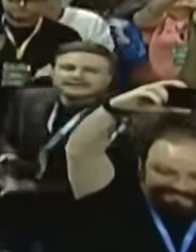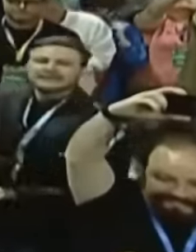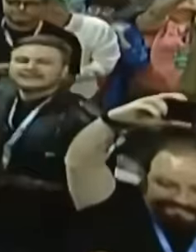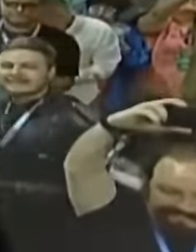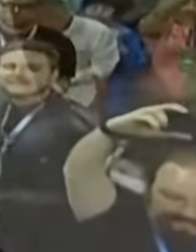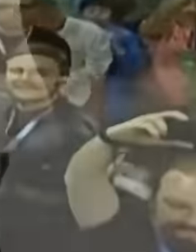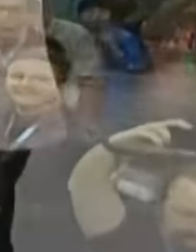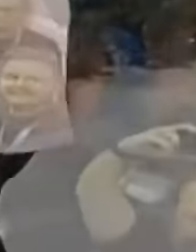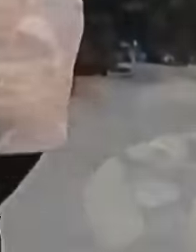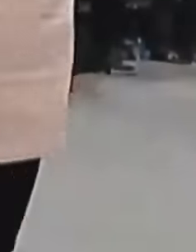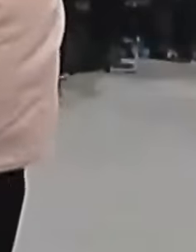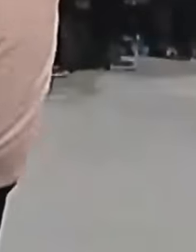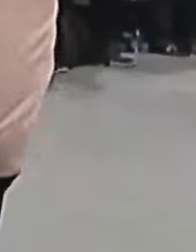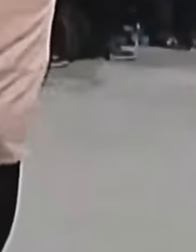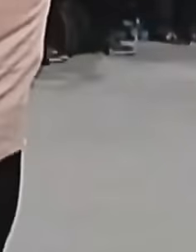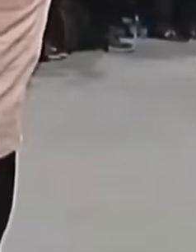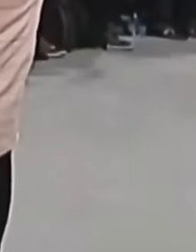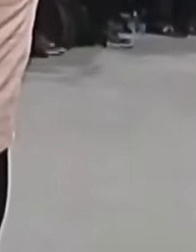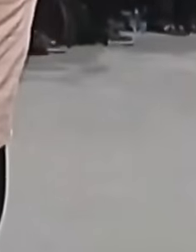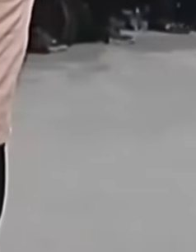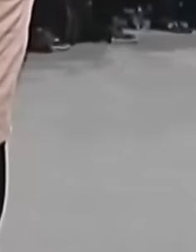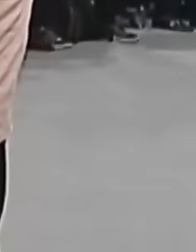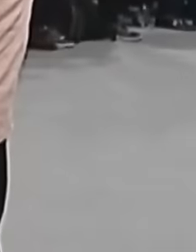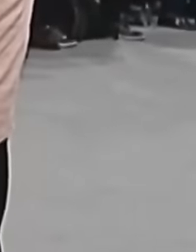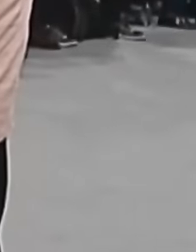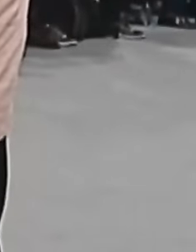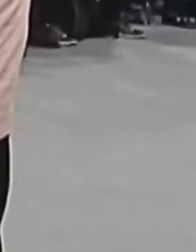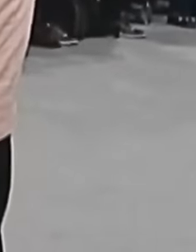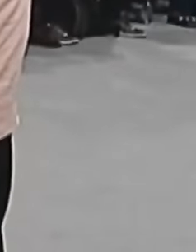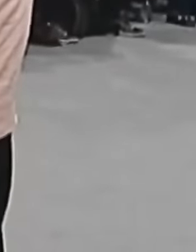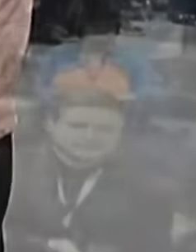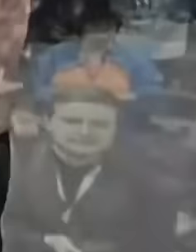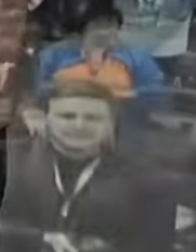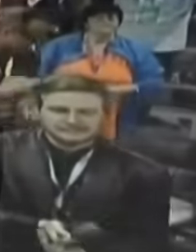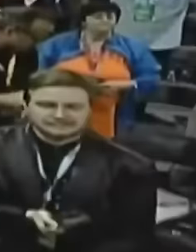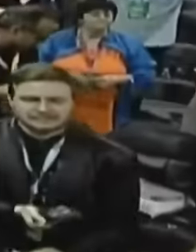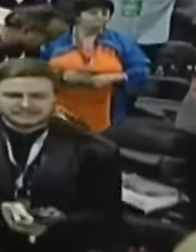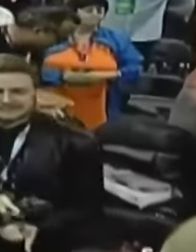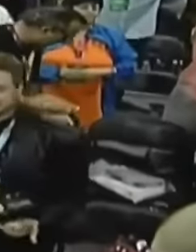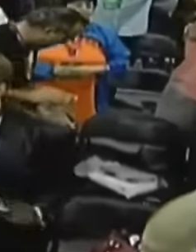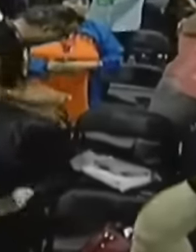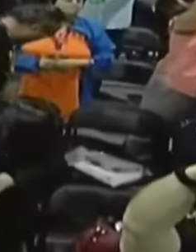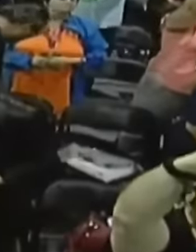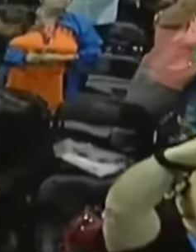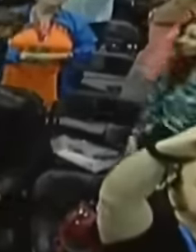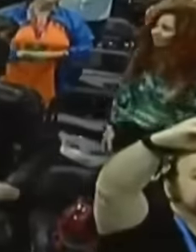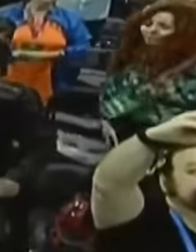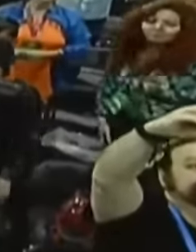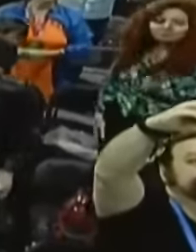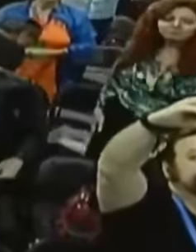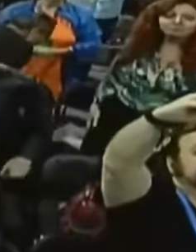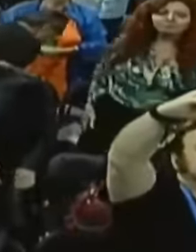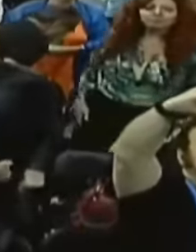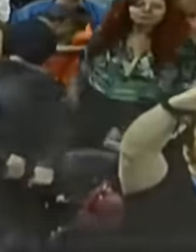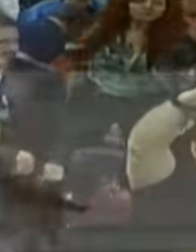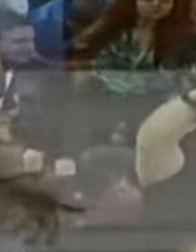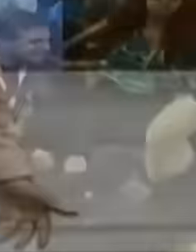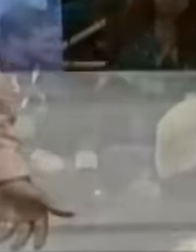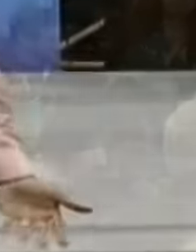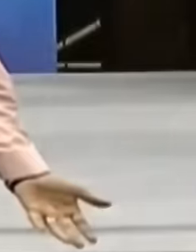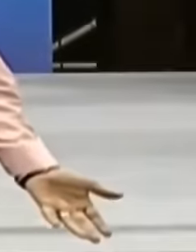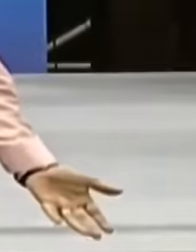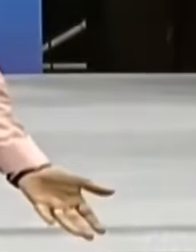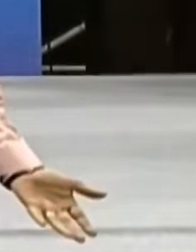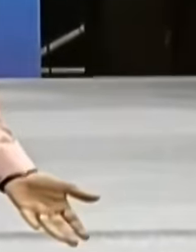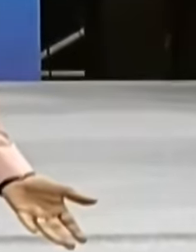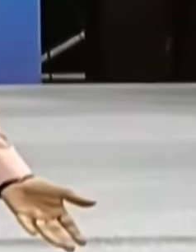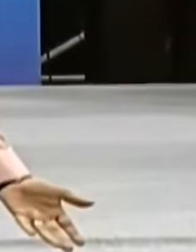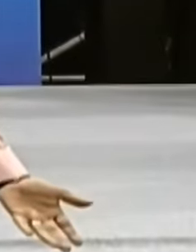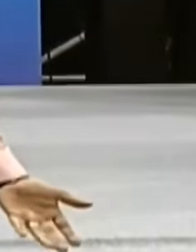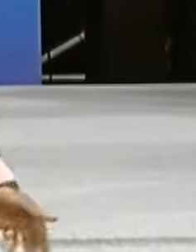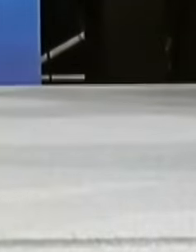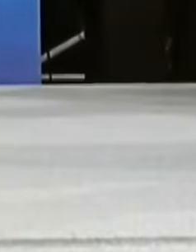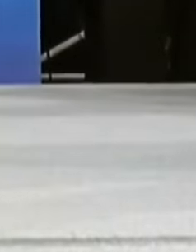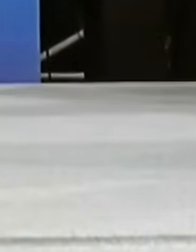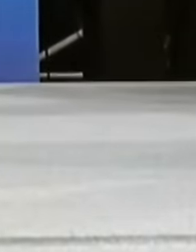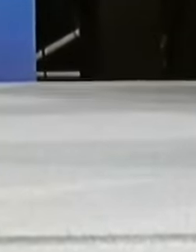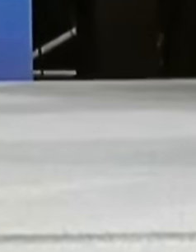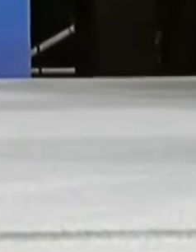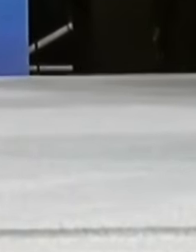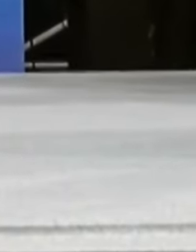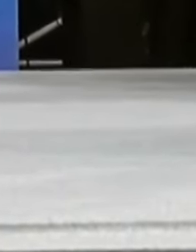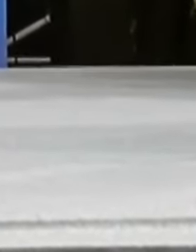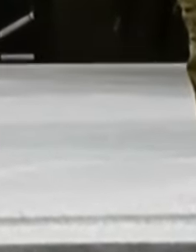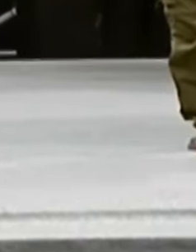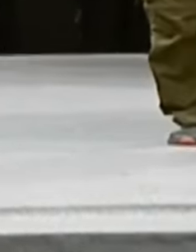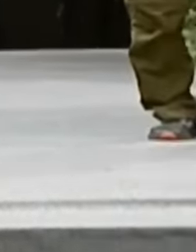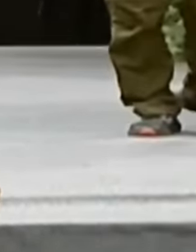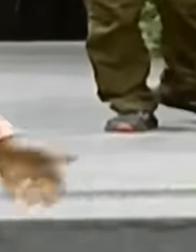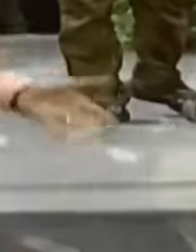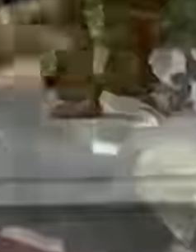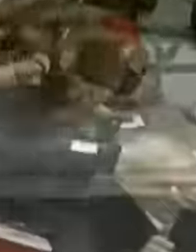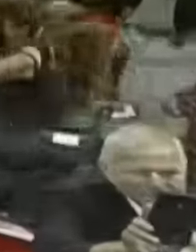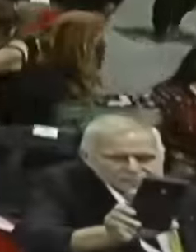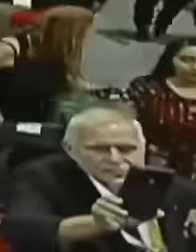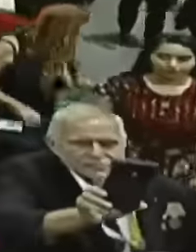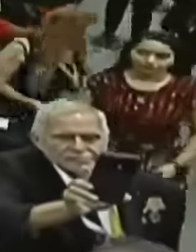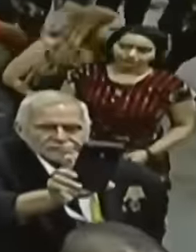acted with prudence to not get involved in a matter that It fundamentally corresponds to the